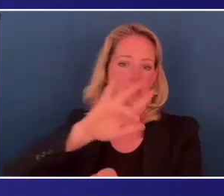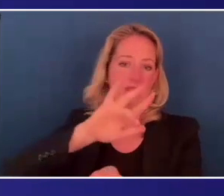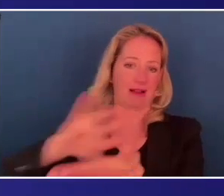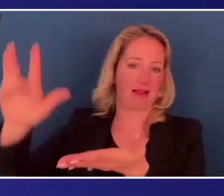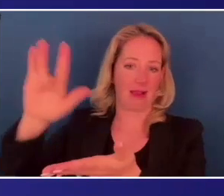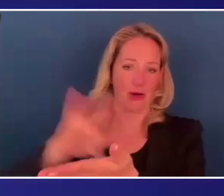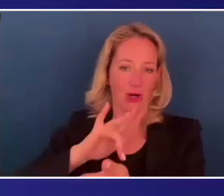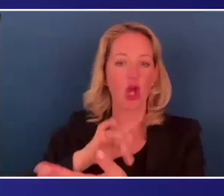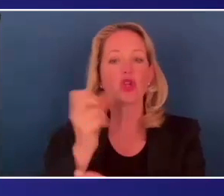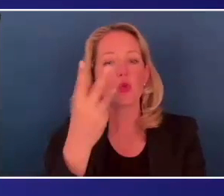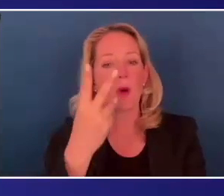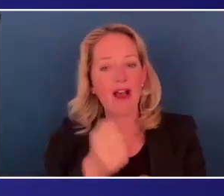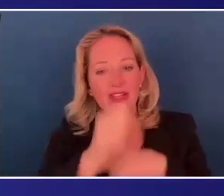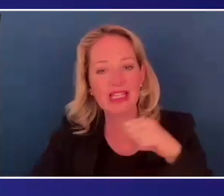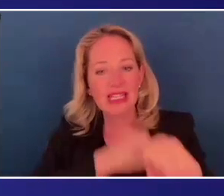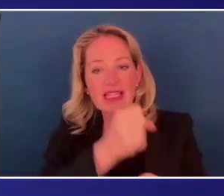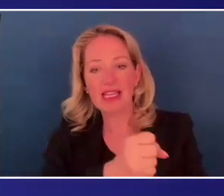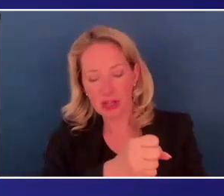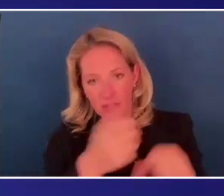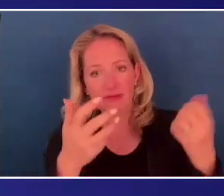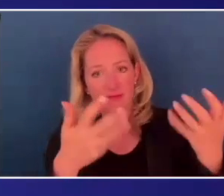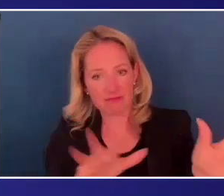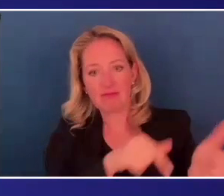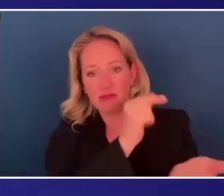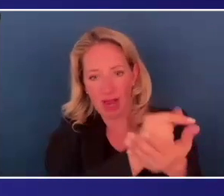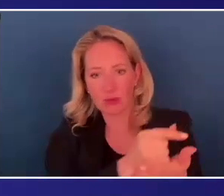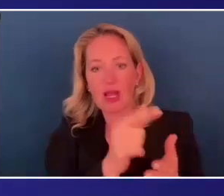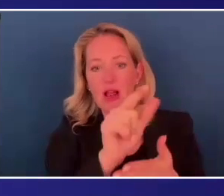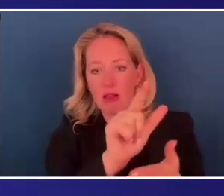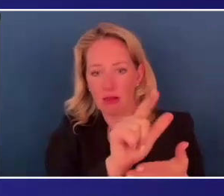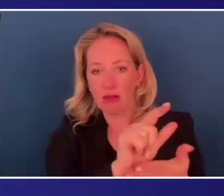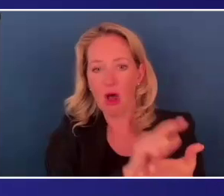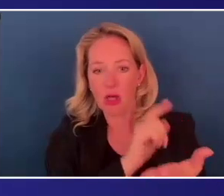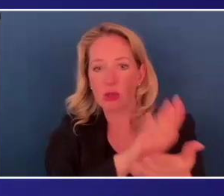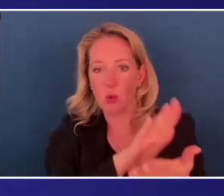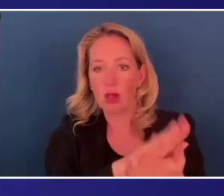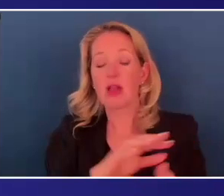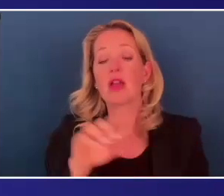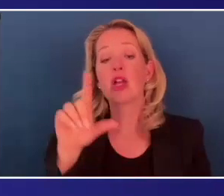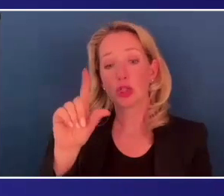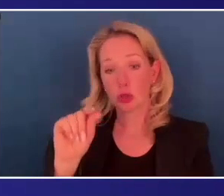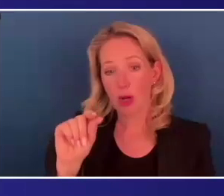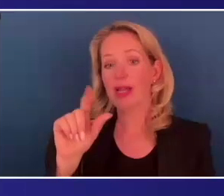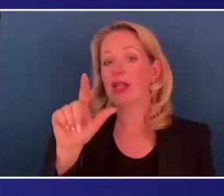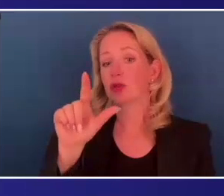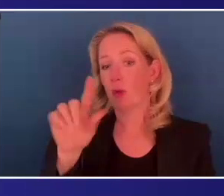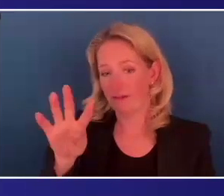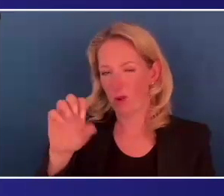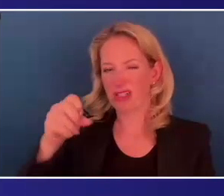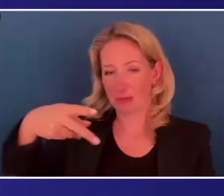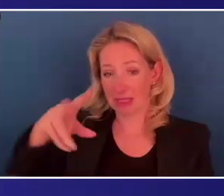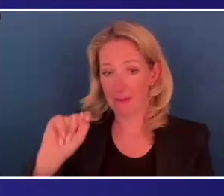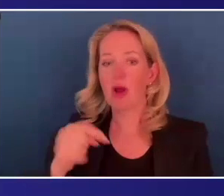In September, 2,024, I purchased my 1st home. But now that lifeline is under threat.